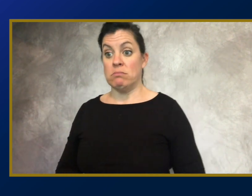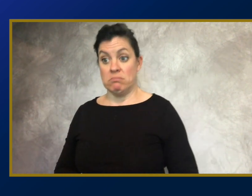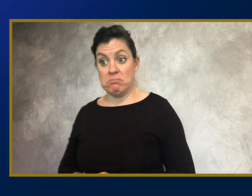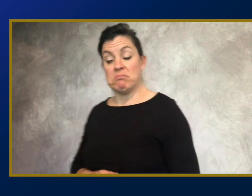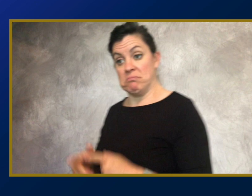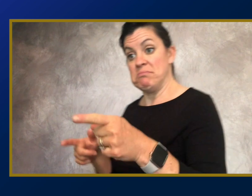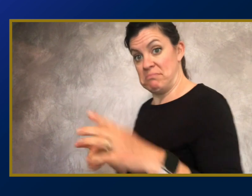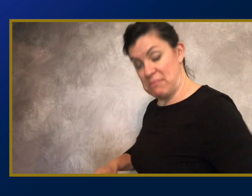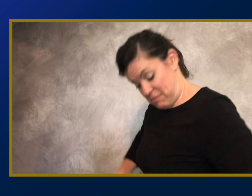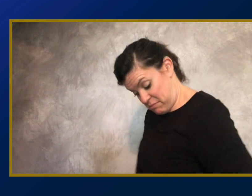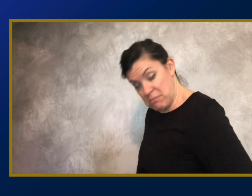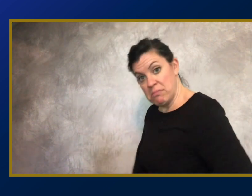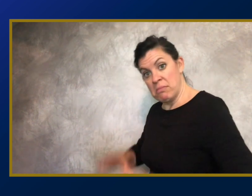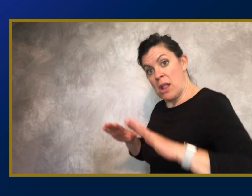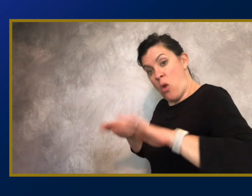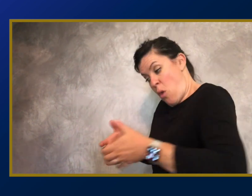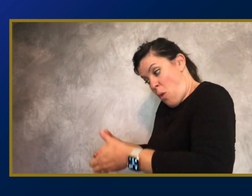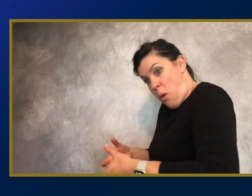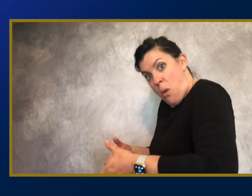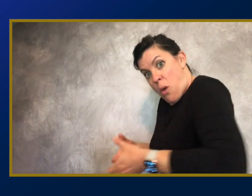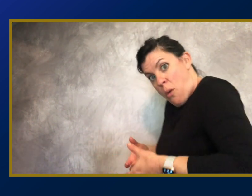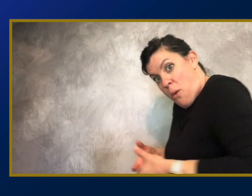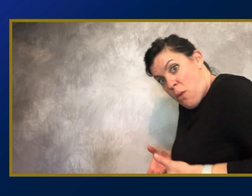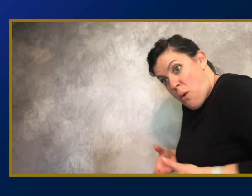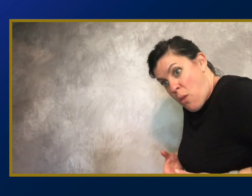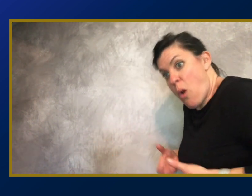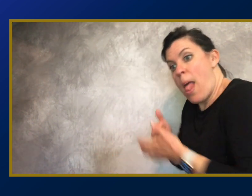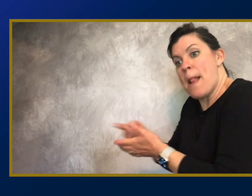to their thighs and have them keep going but it's a great activity. If you try it yourself,